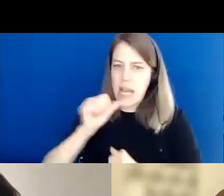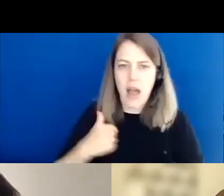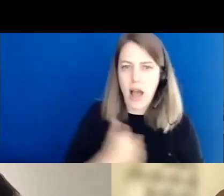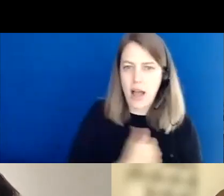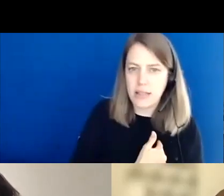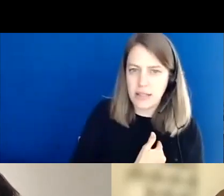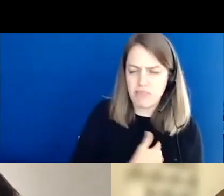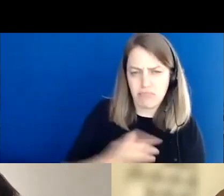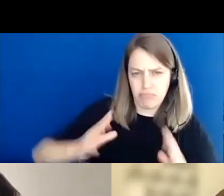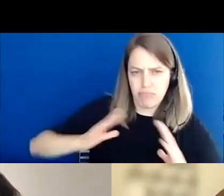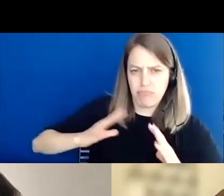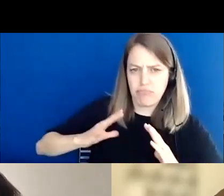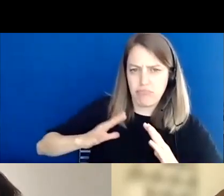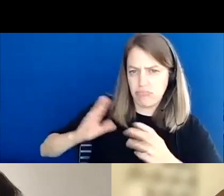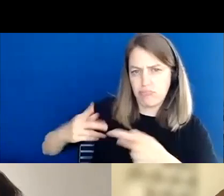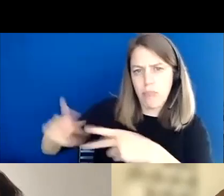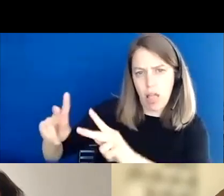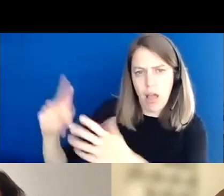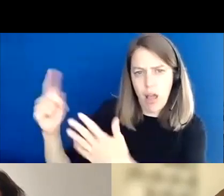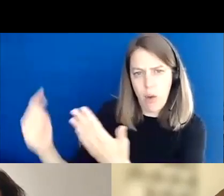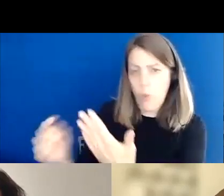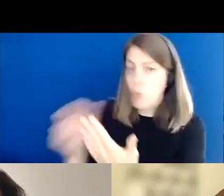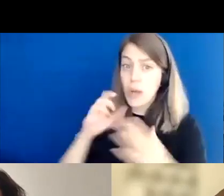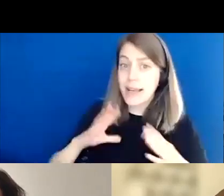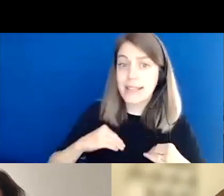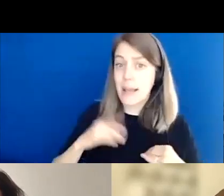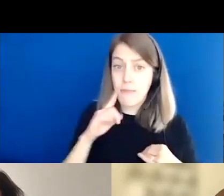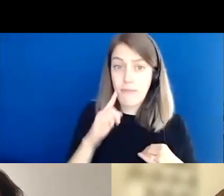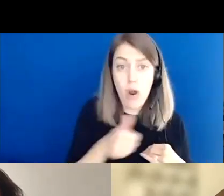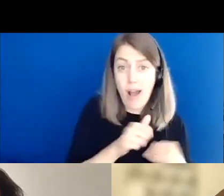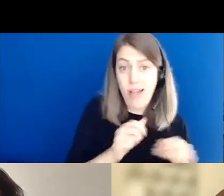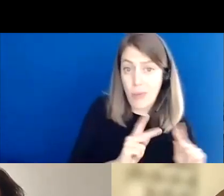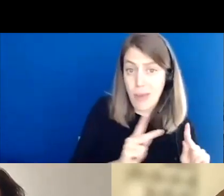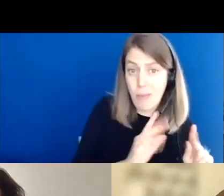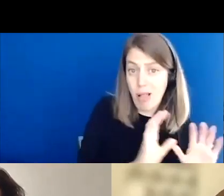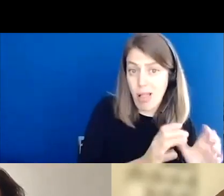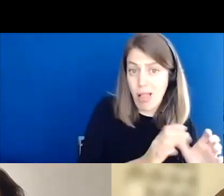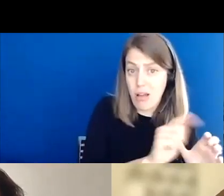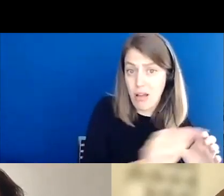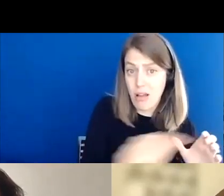tolerate for any other disenfranchised population.